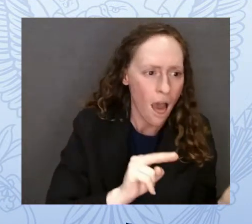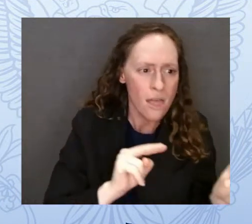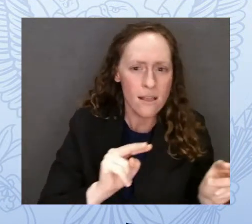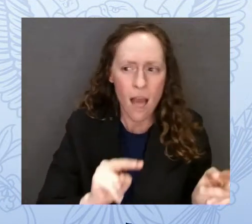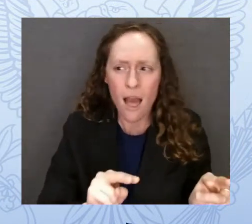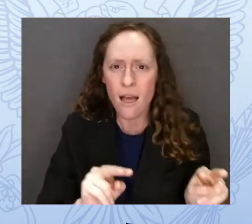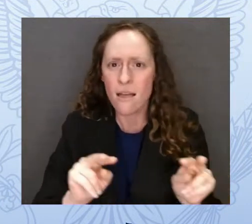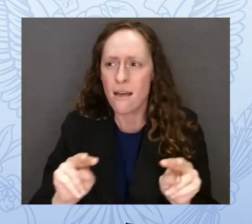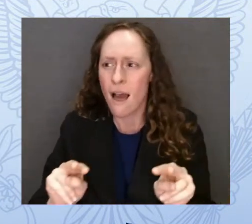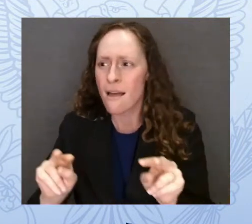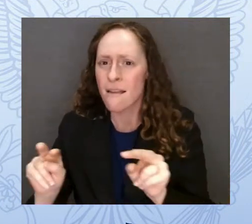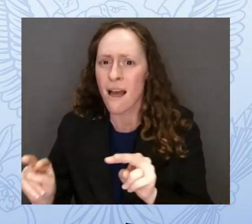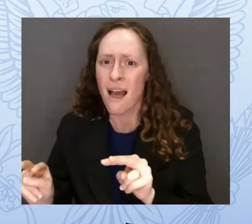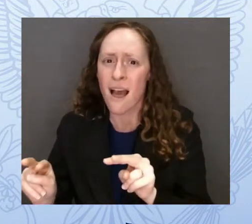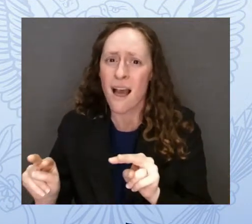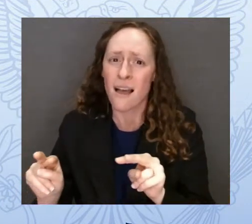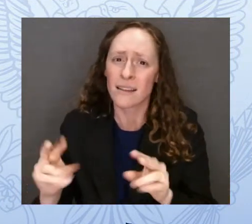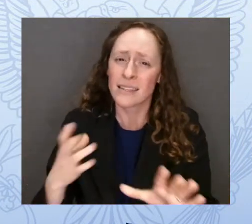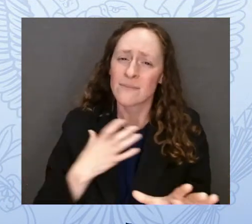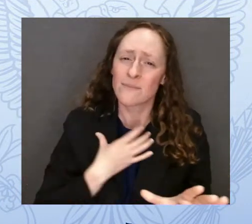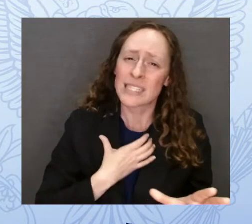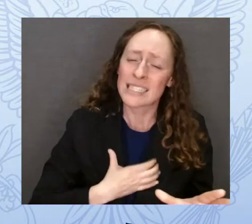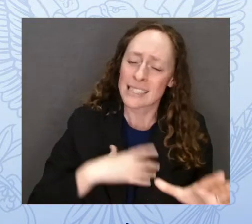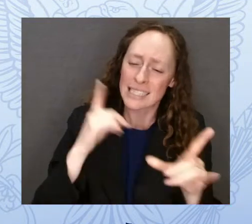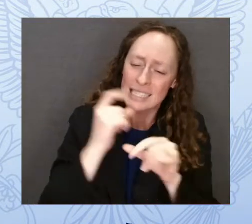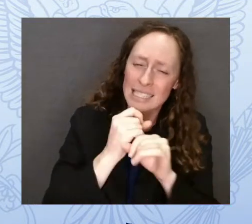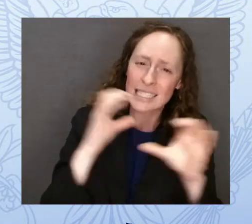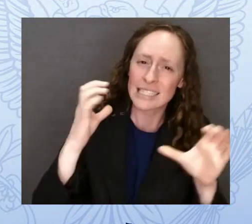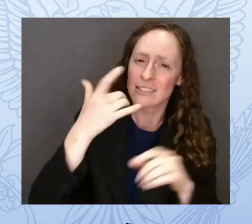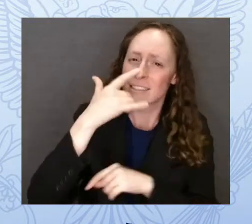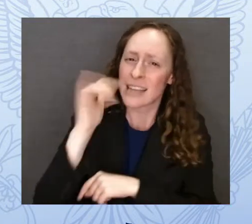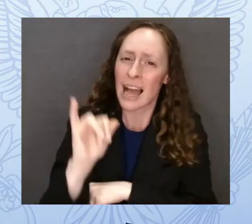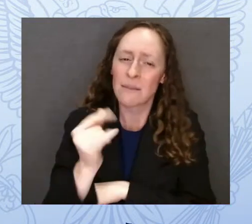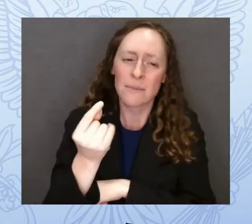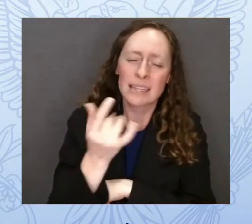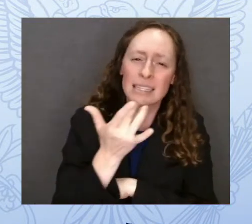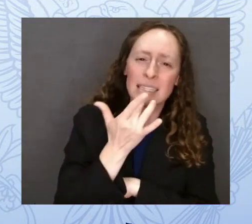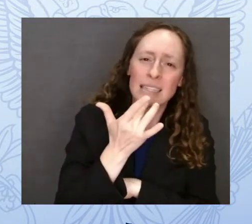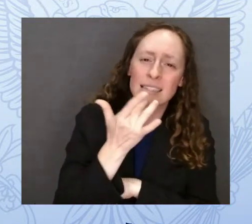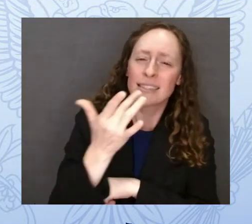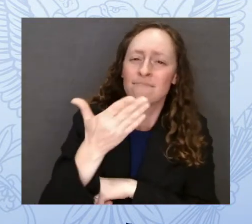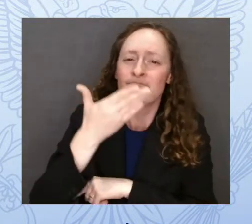but you don't get to try it. So today, I've asked our chefs